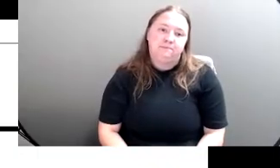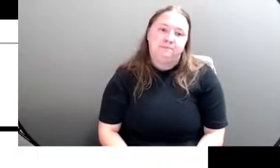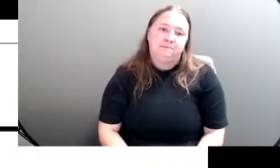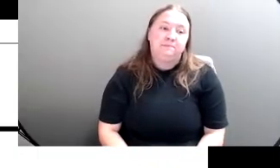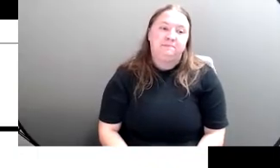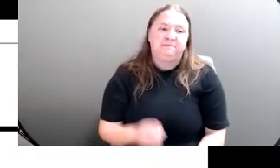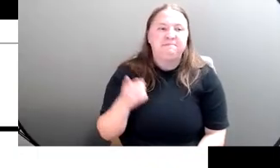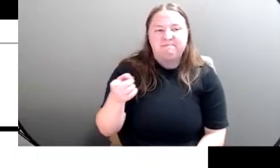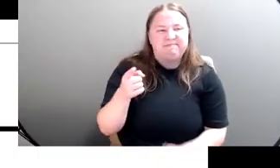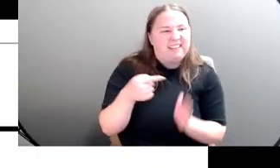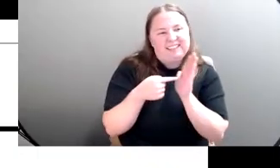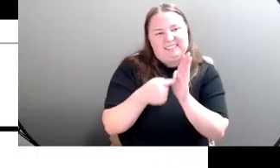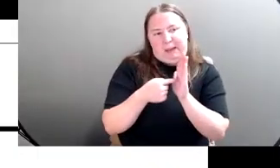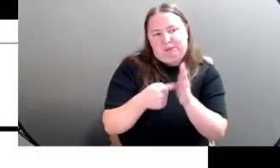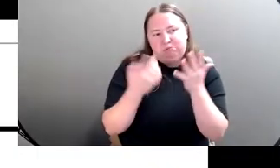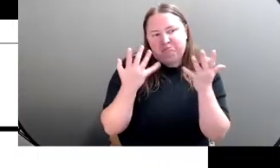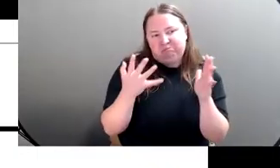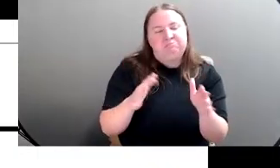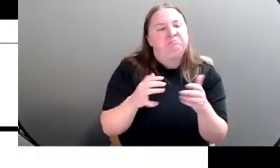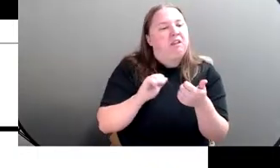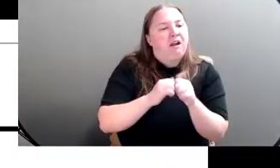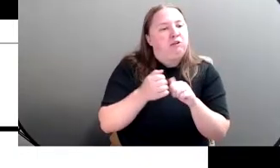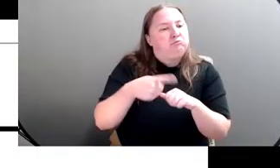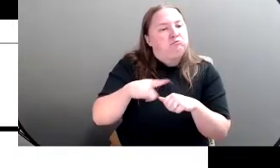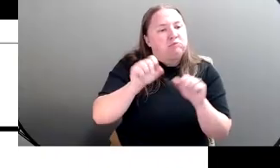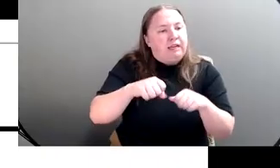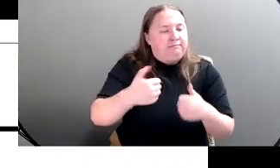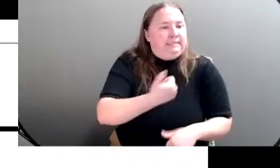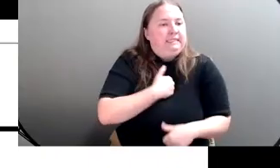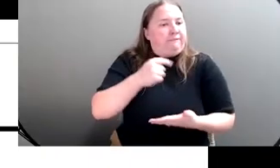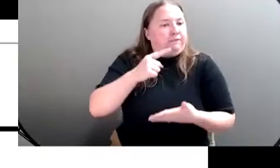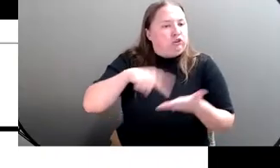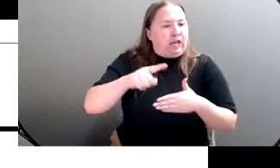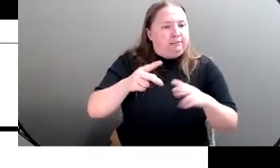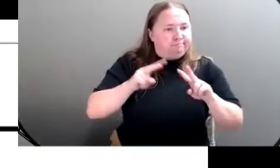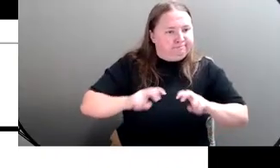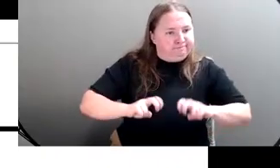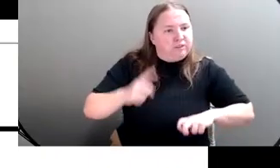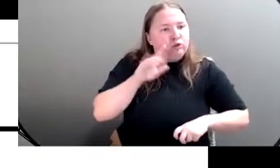This is just an example of how you could do a self-check for your own classes.